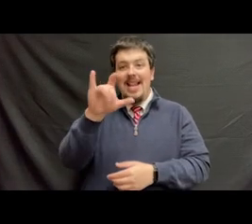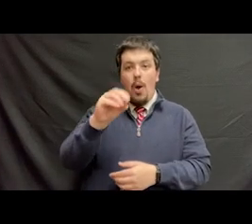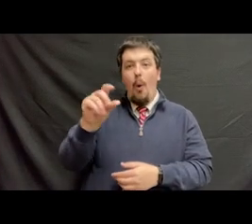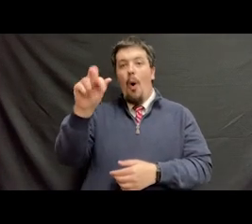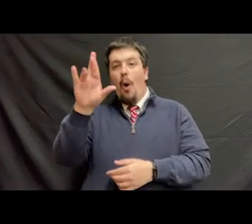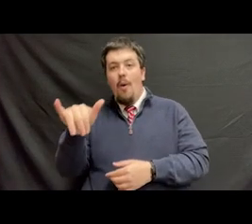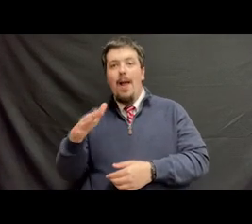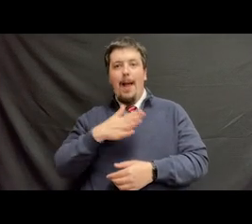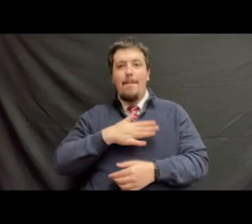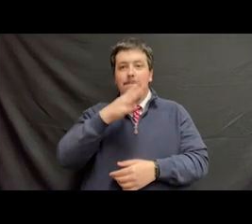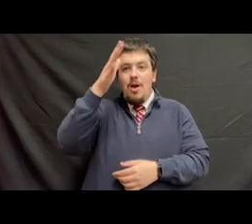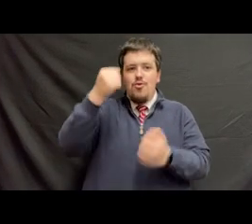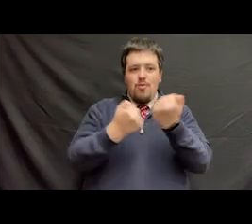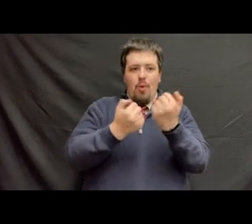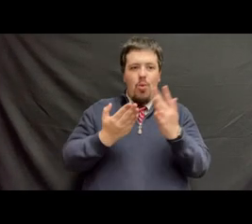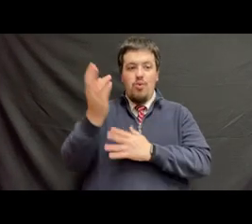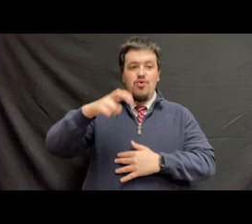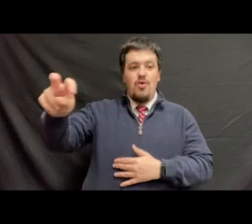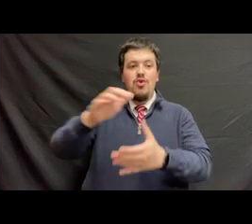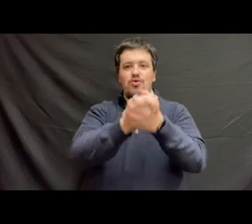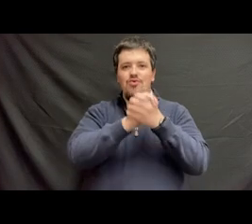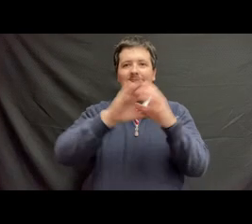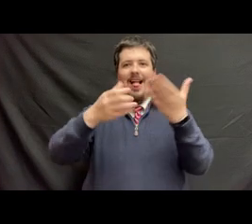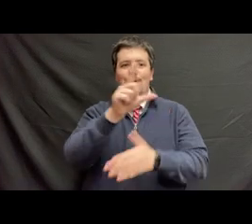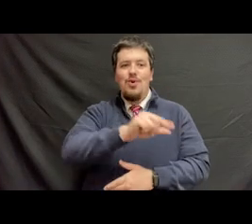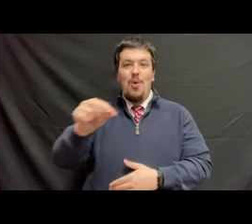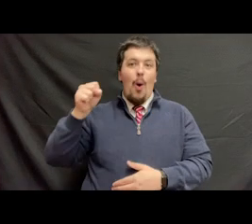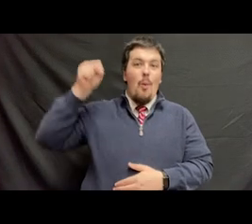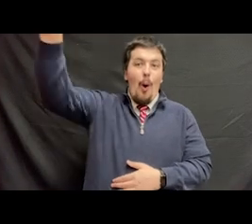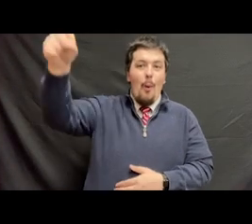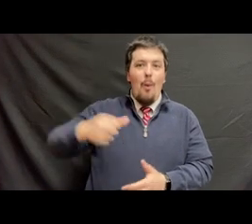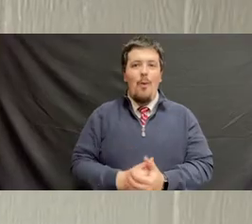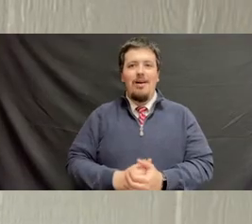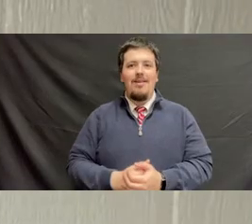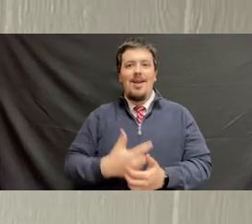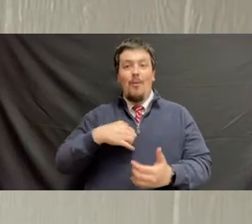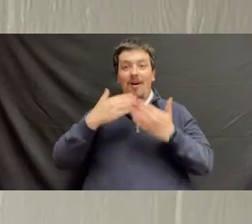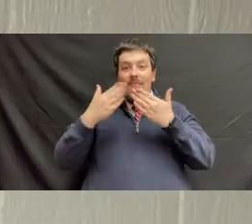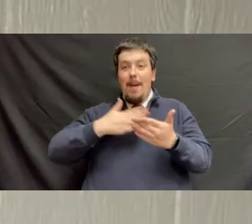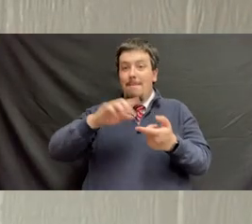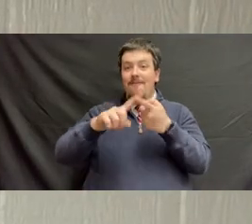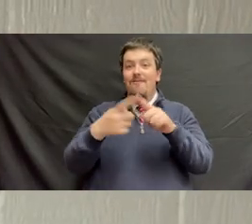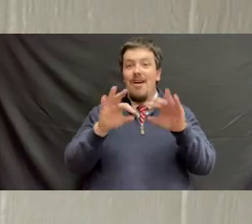and my mom and dad for the support through this journey. Congratulations class of 2020. Whew! Hi, I'd like to thank my friends and family